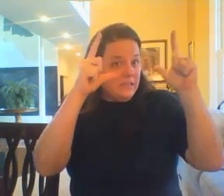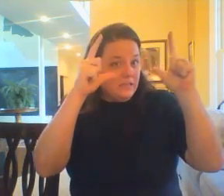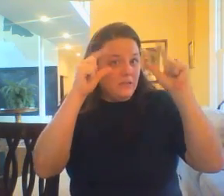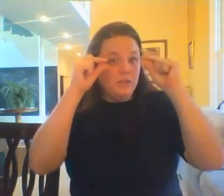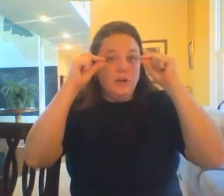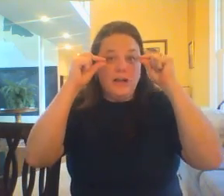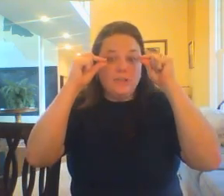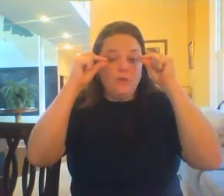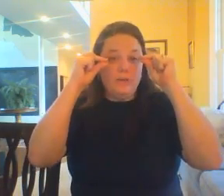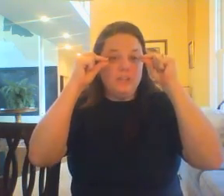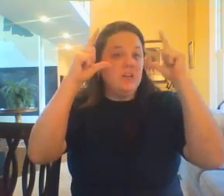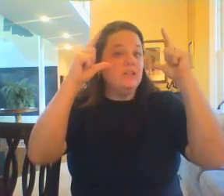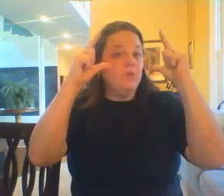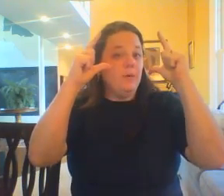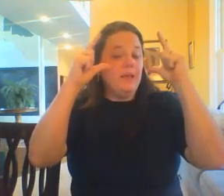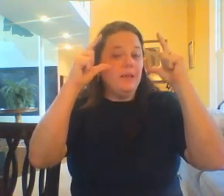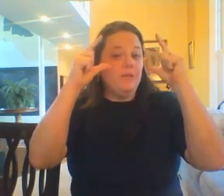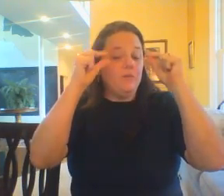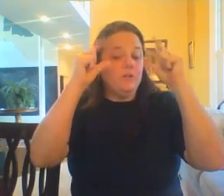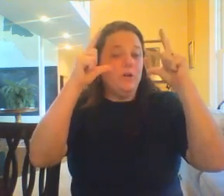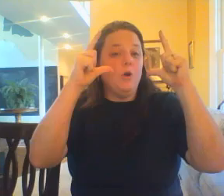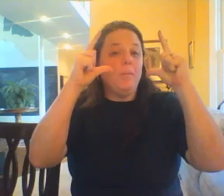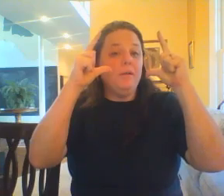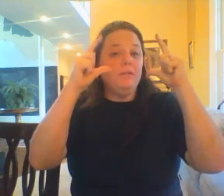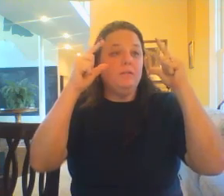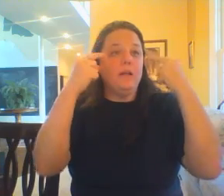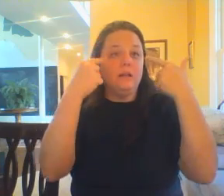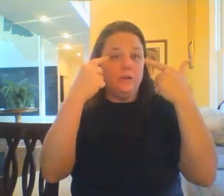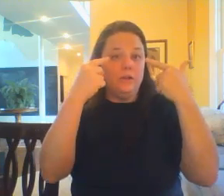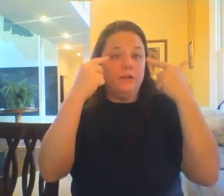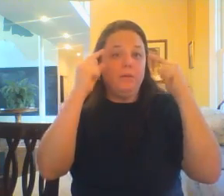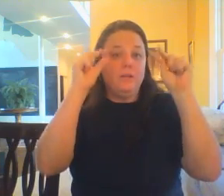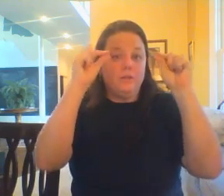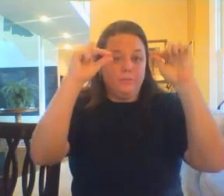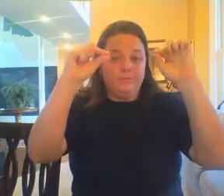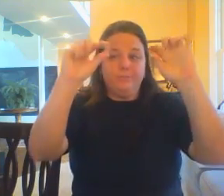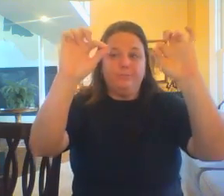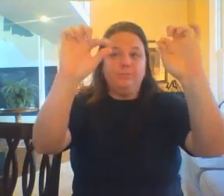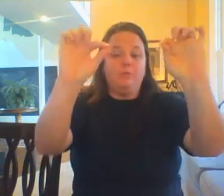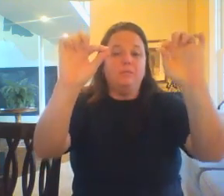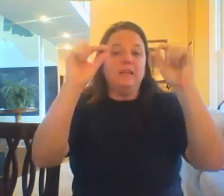your eyes go from being shut to a wait for it to open